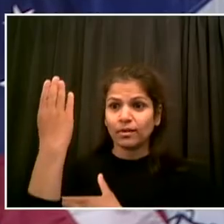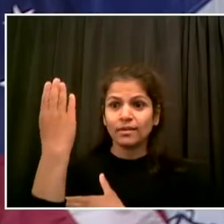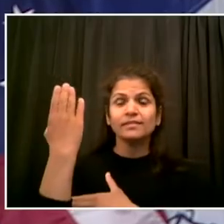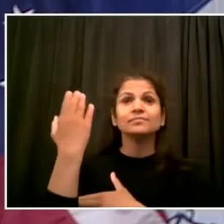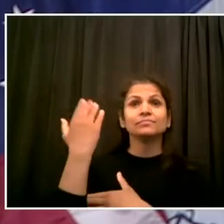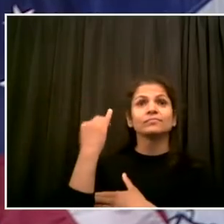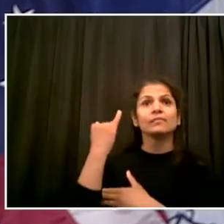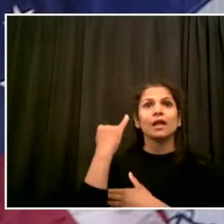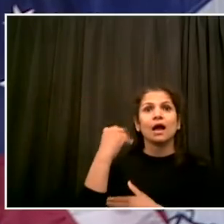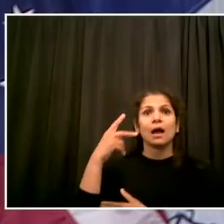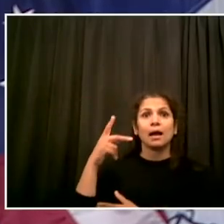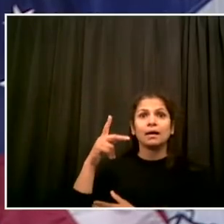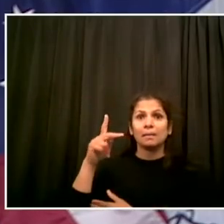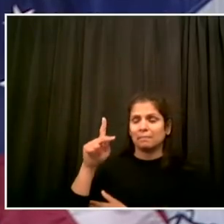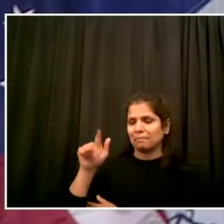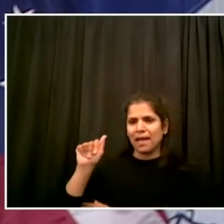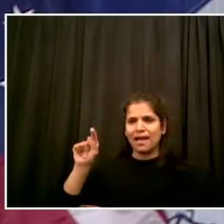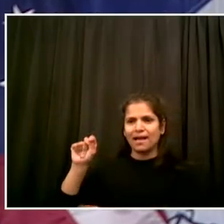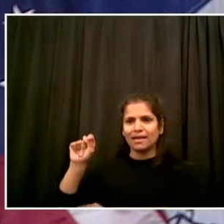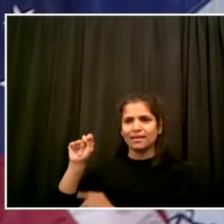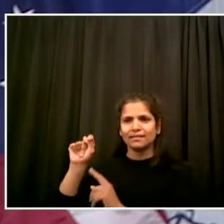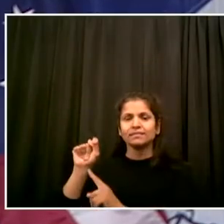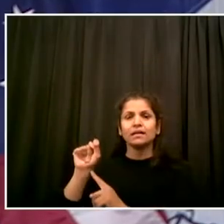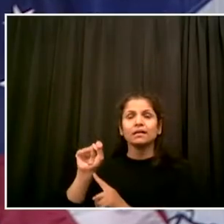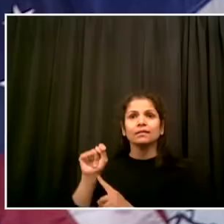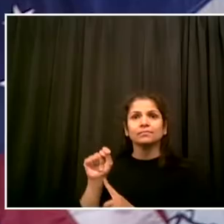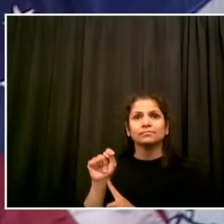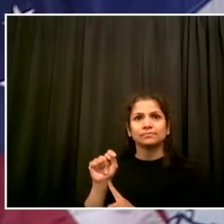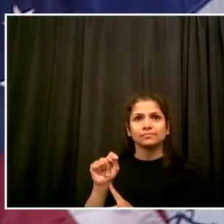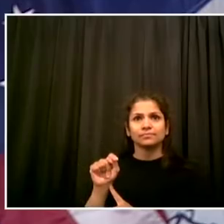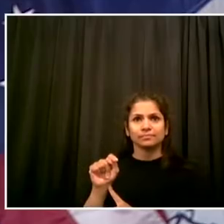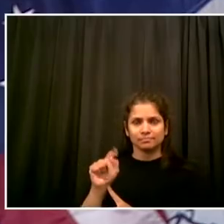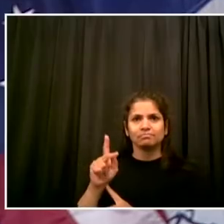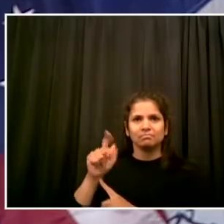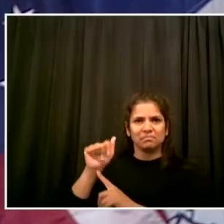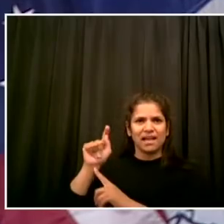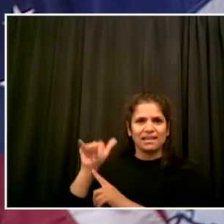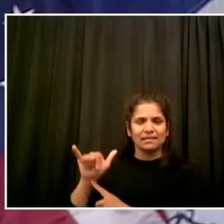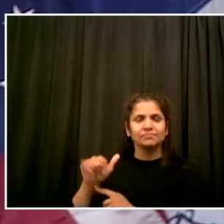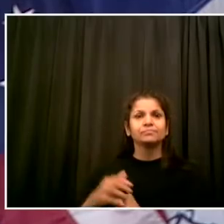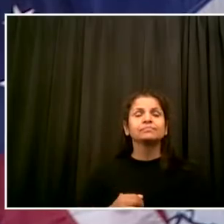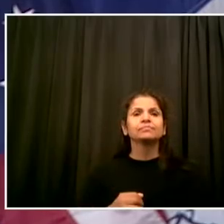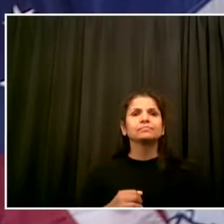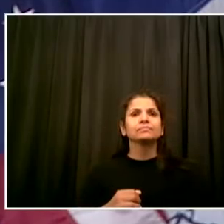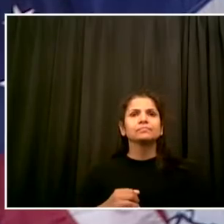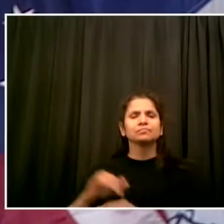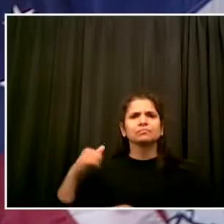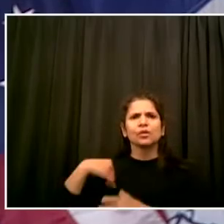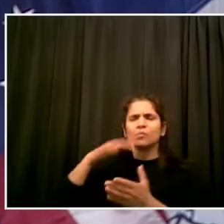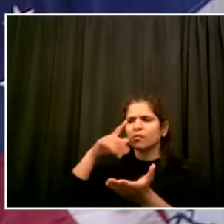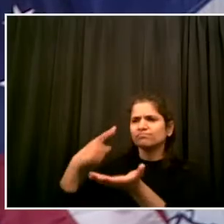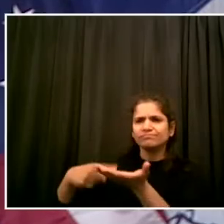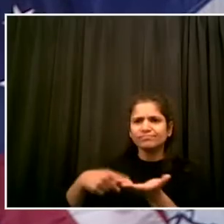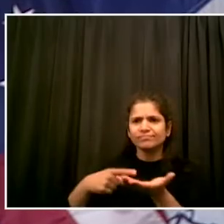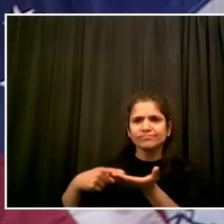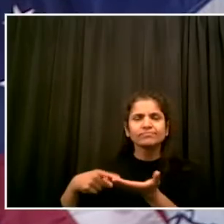MORNING WITH PAT FOY TO TALK ABOUT W HOHTE MTA AND THE CITY